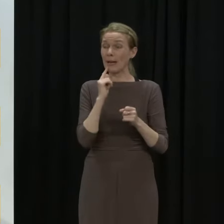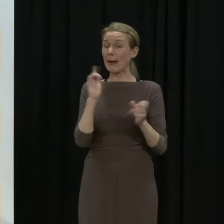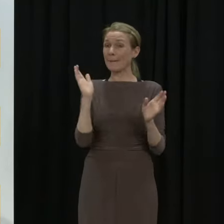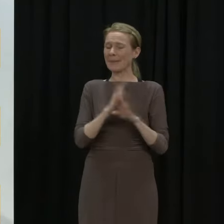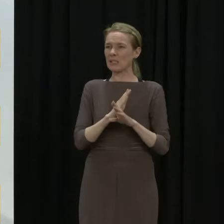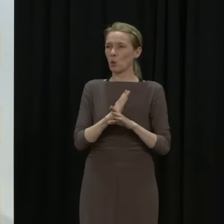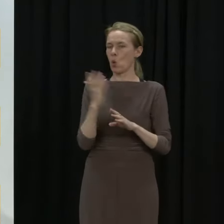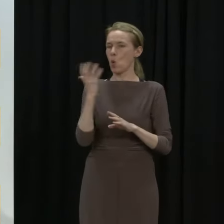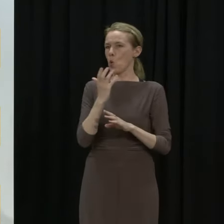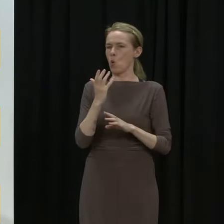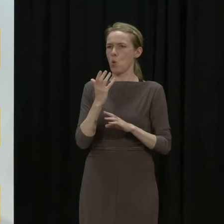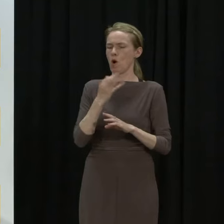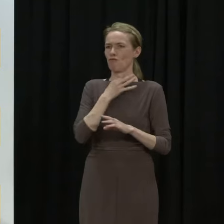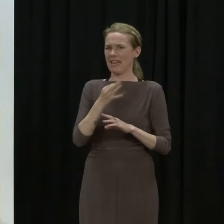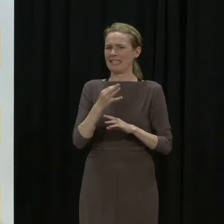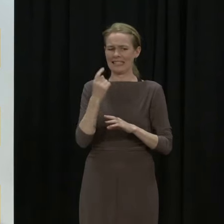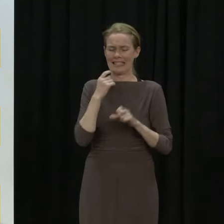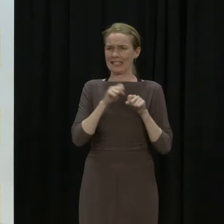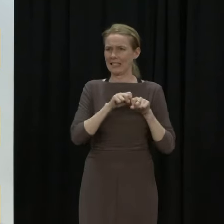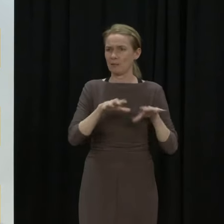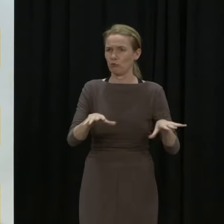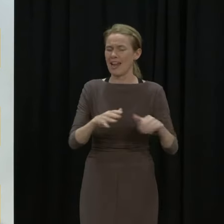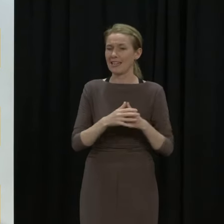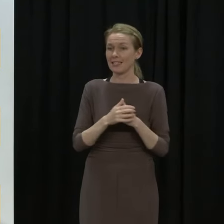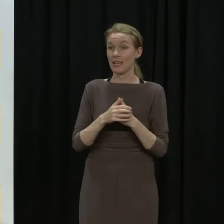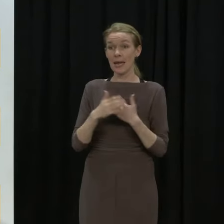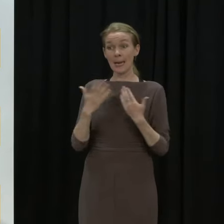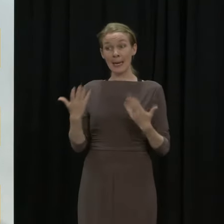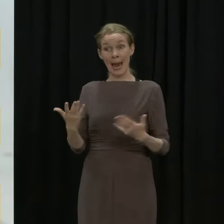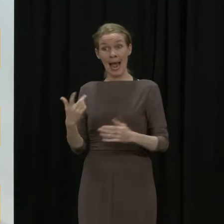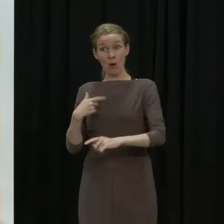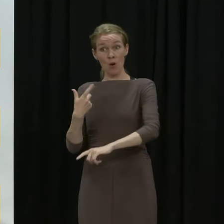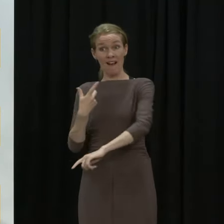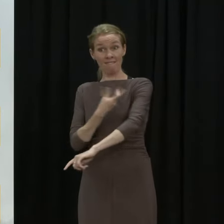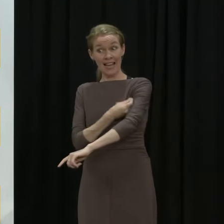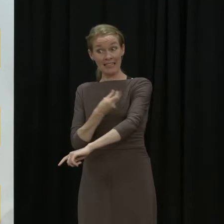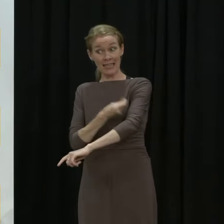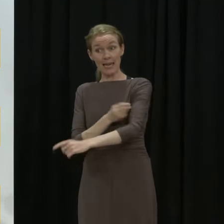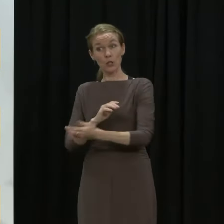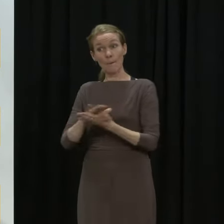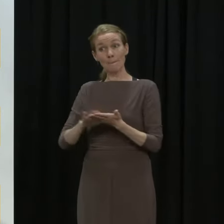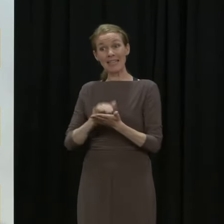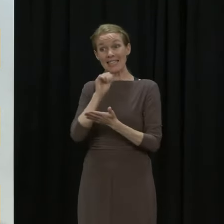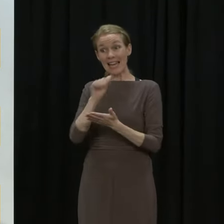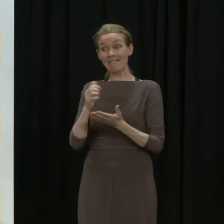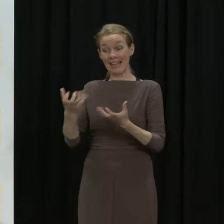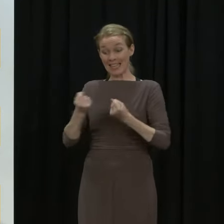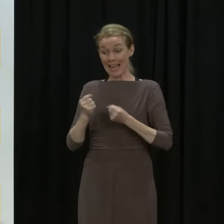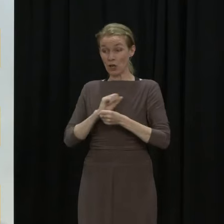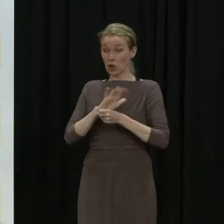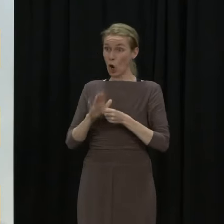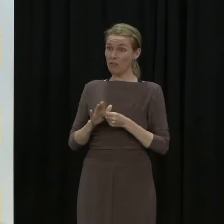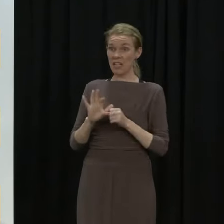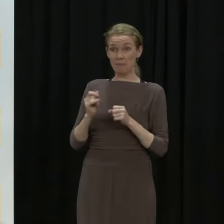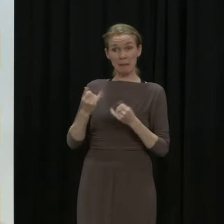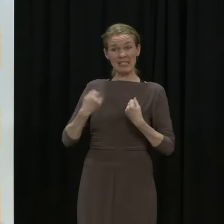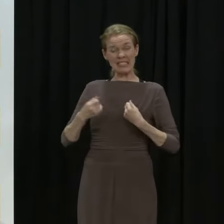risks of missing a single case once we are all vaccinated is